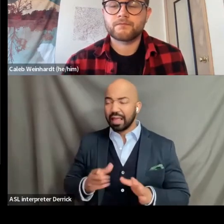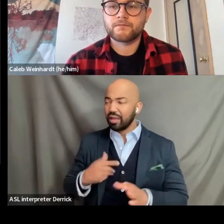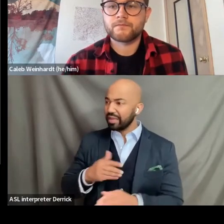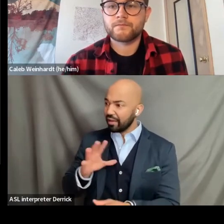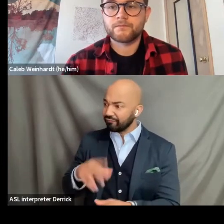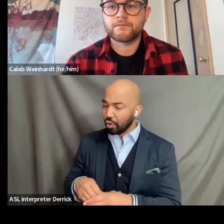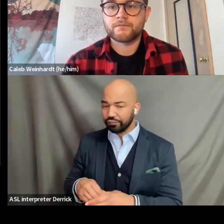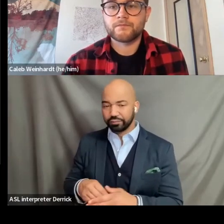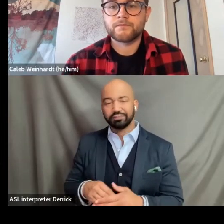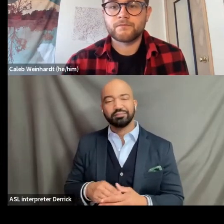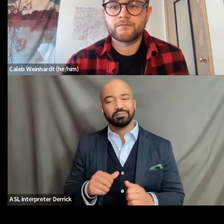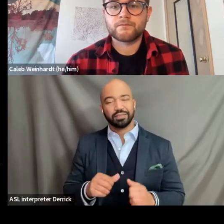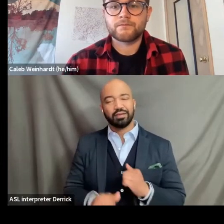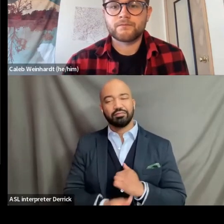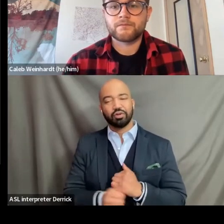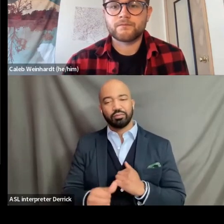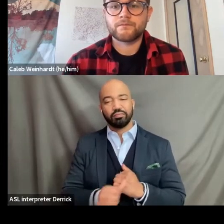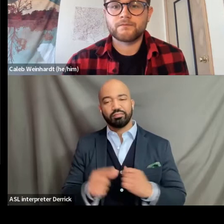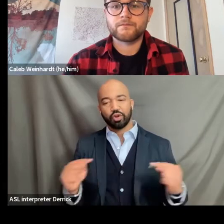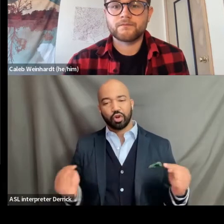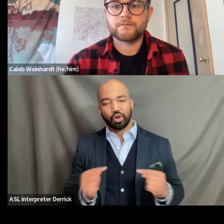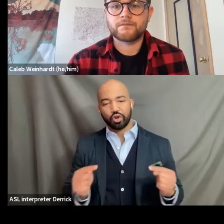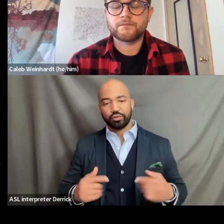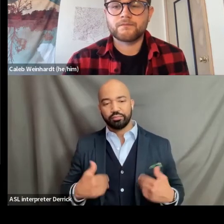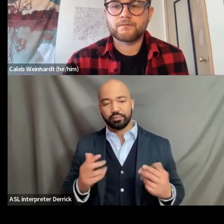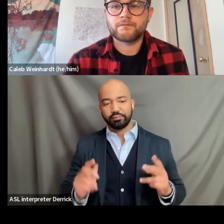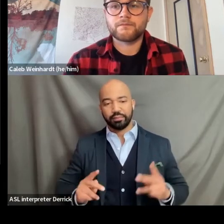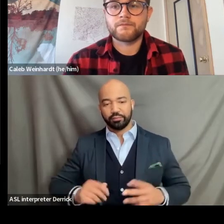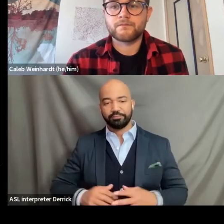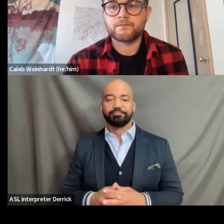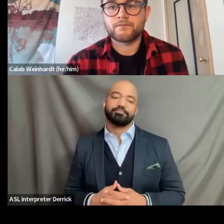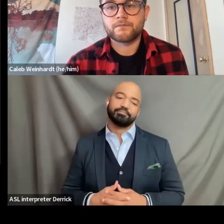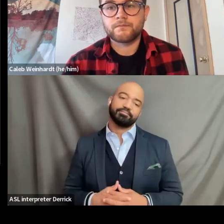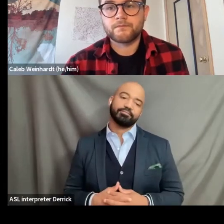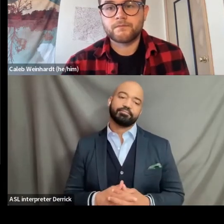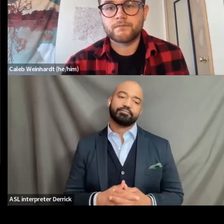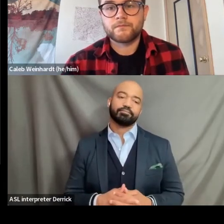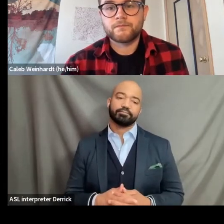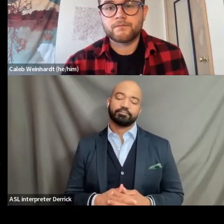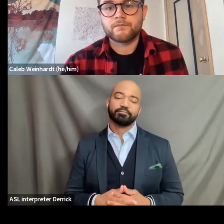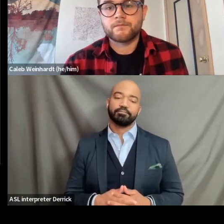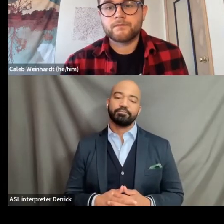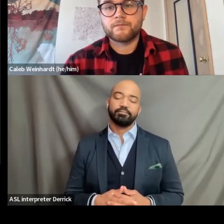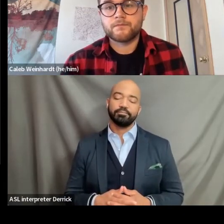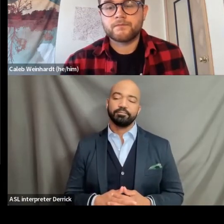that can cause some real harm for young people and it results in young people just feeling that they can't be themselves anywhere.